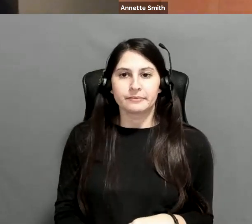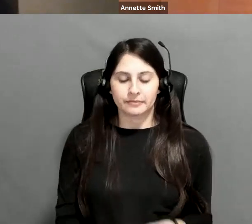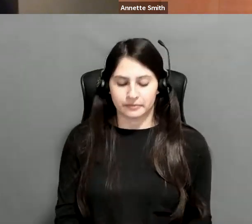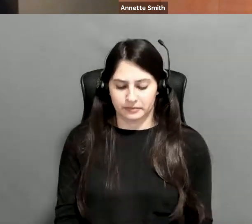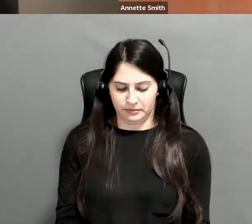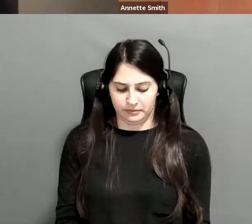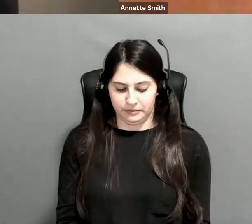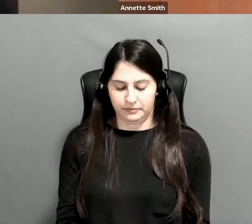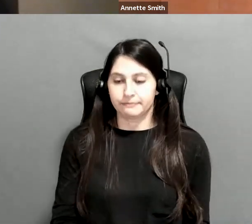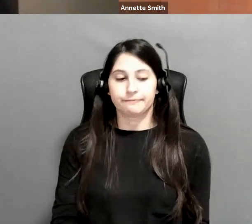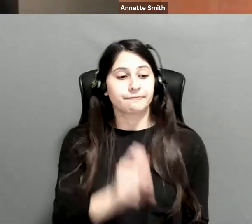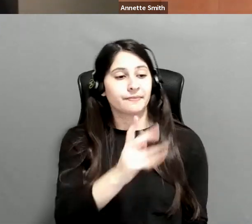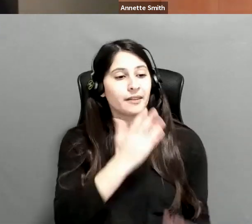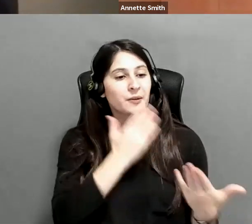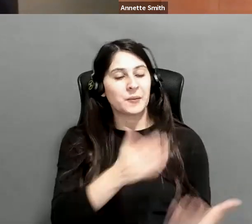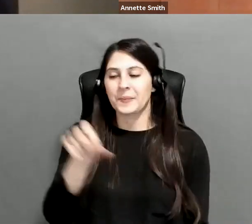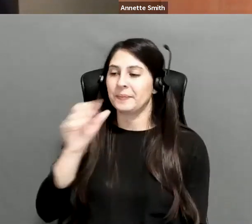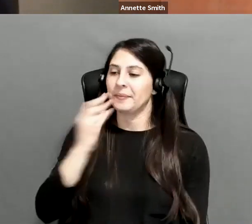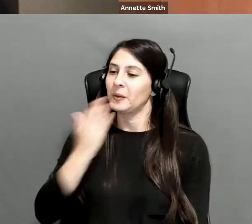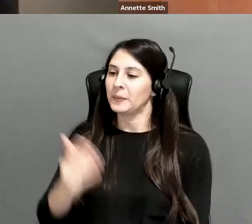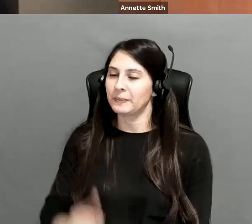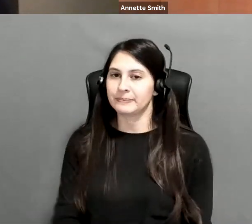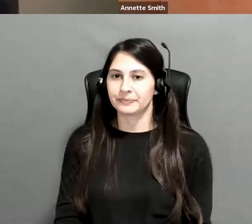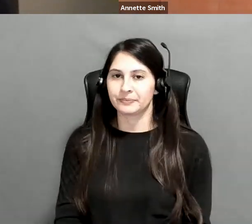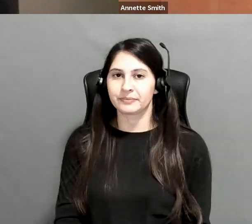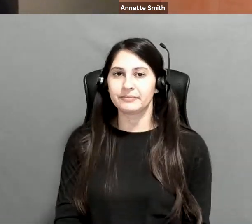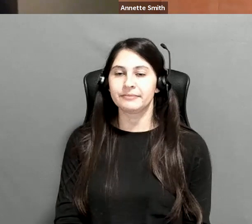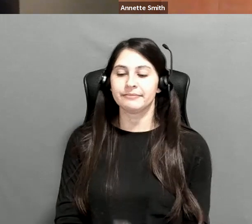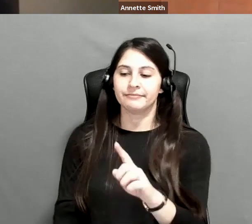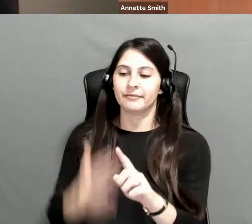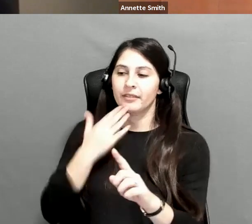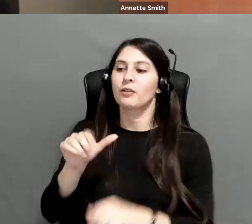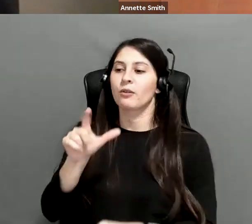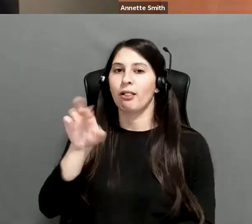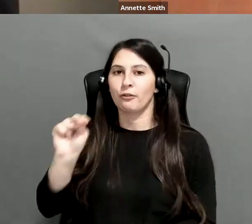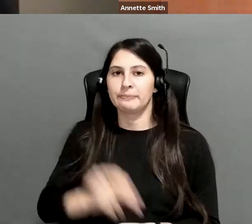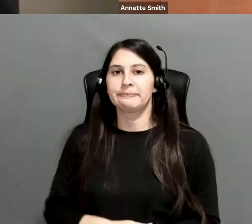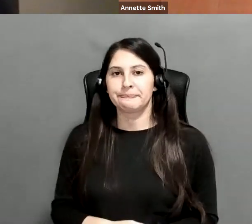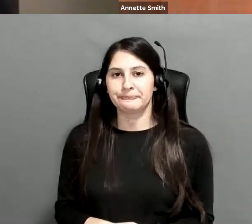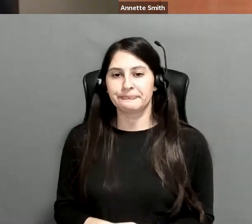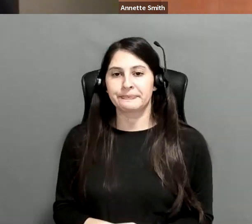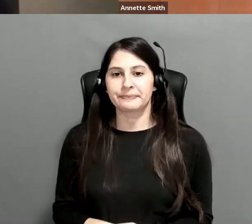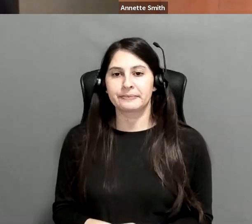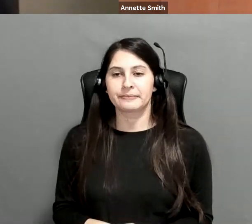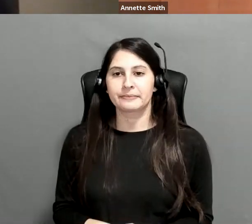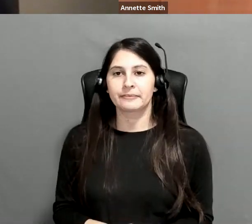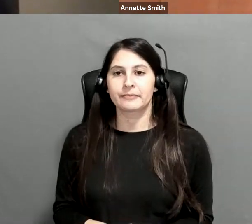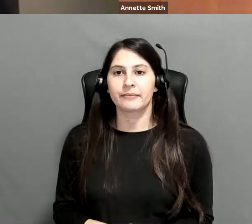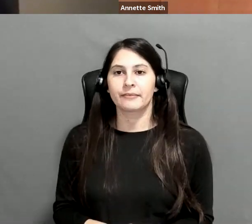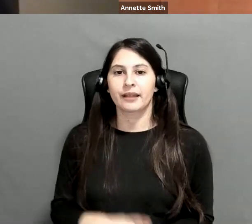you can find a provider if possible. Okay. Thank you. Yeah. Thank